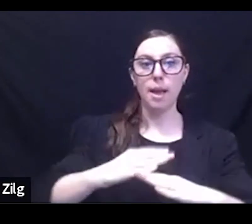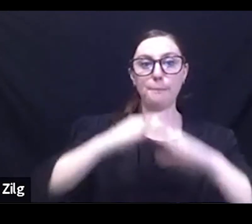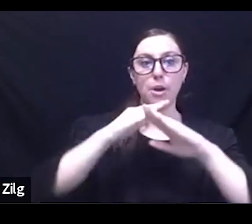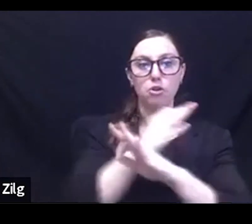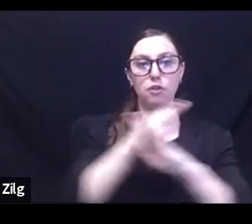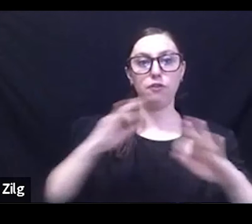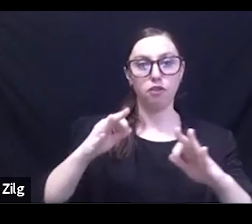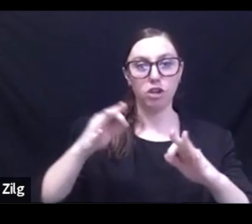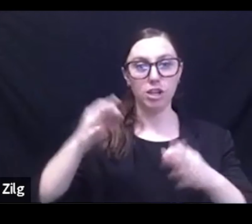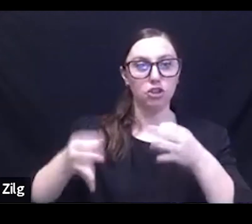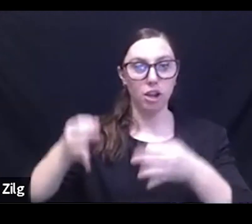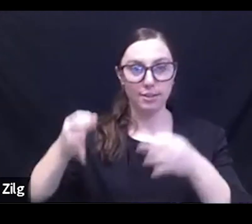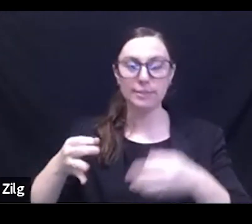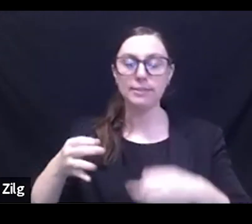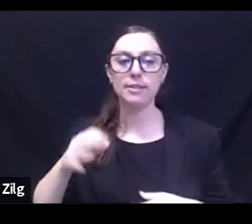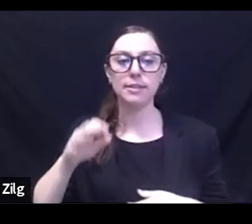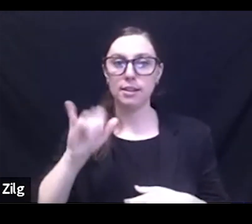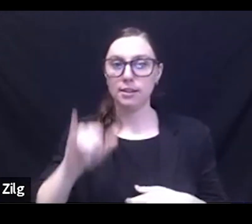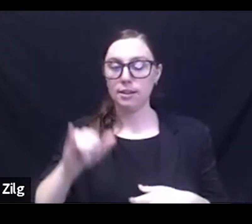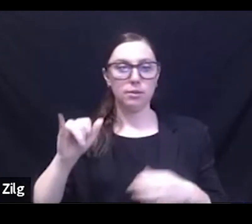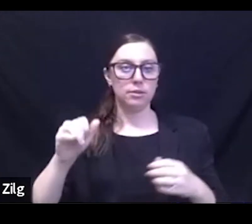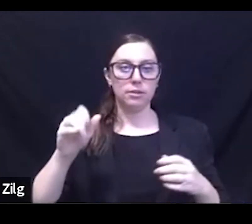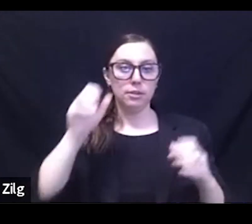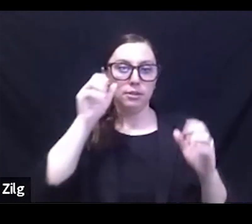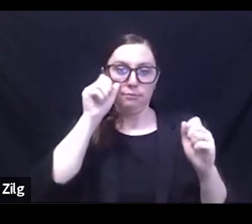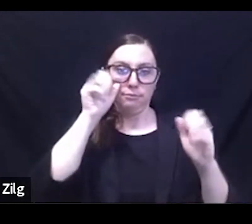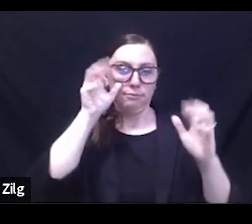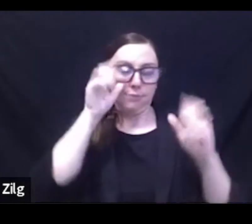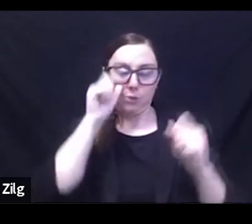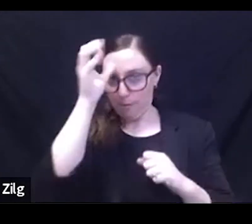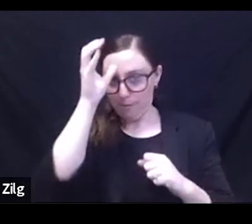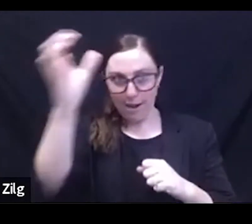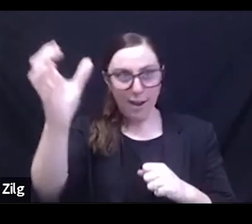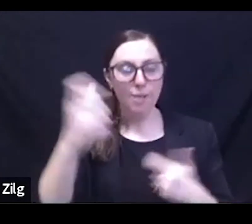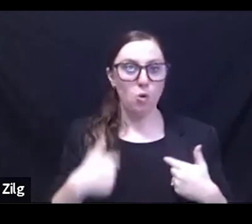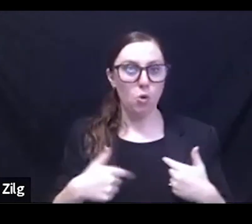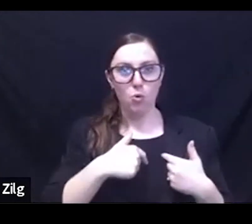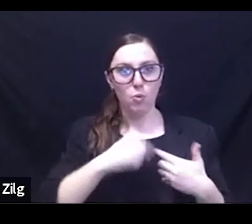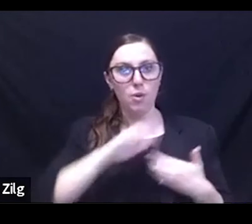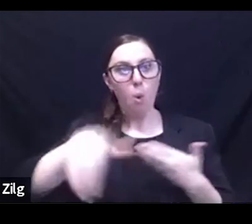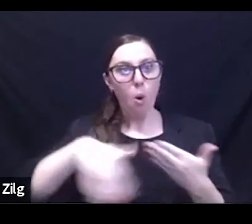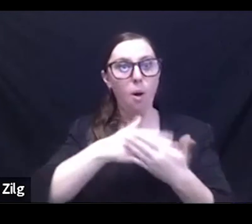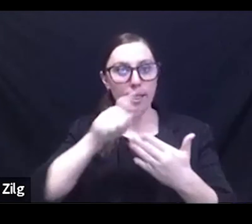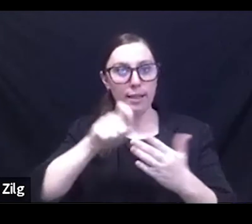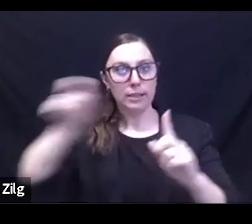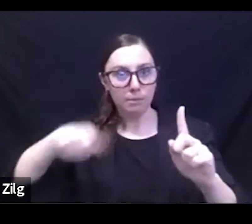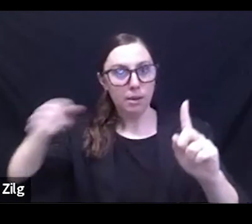is an extraordinary, you know, extraordinary concept that we all need to be striving for in our systems.